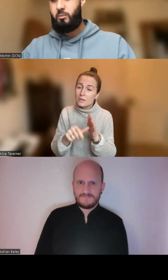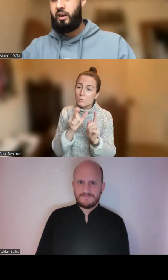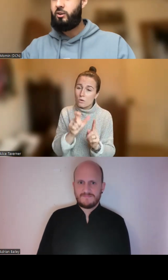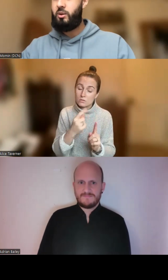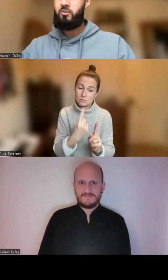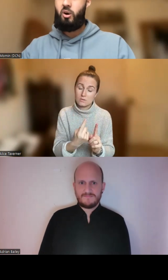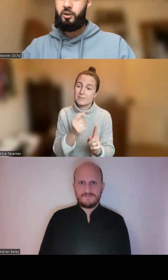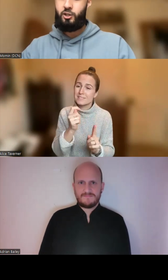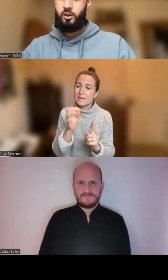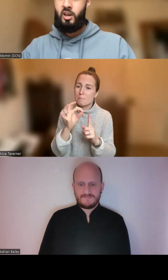depending on the amount of competition.